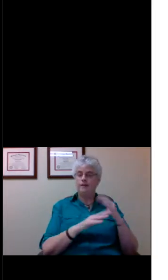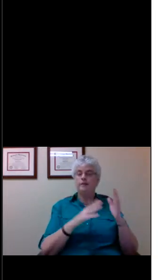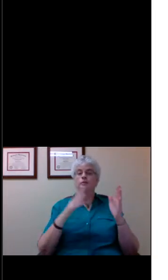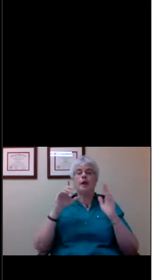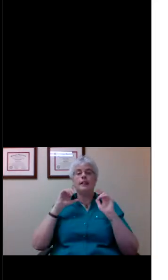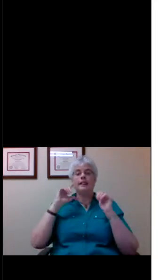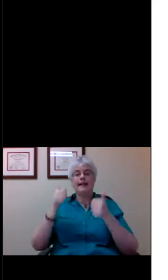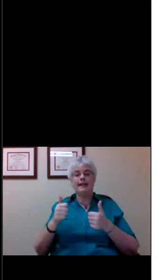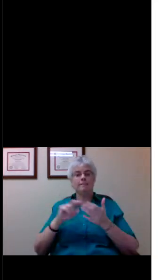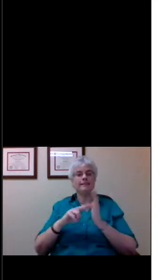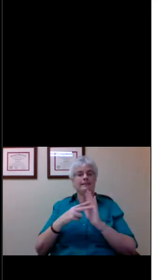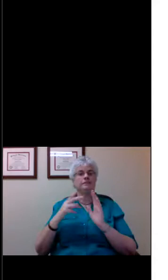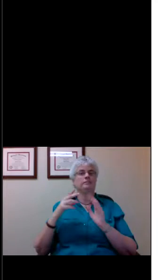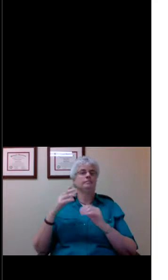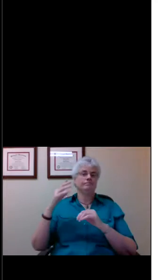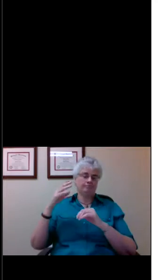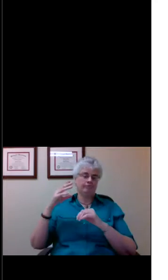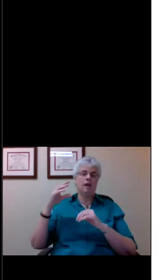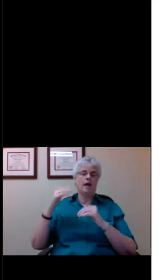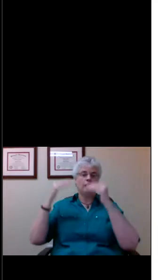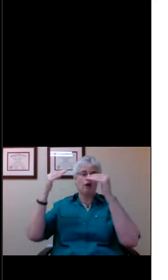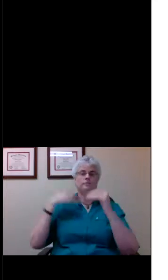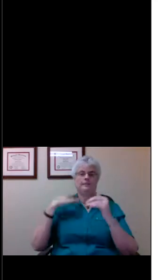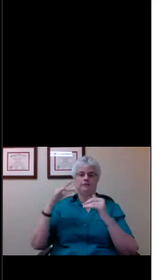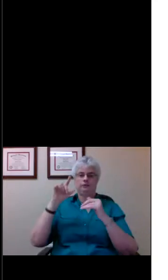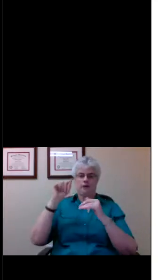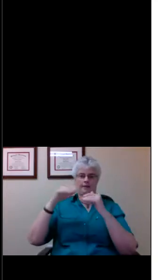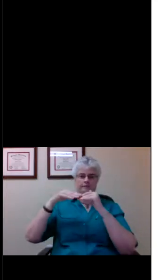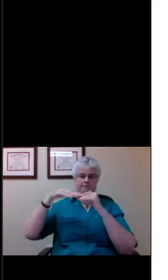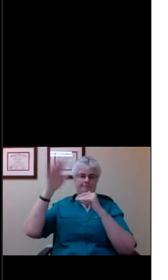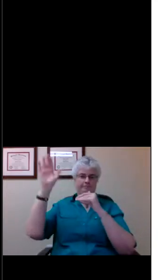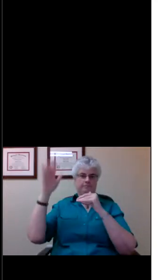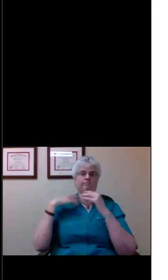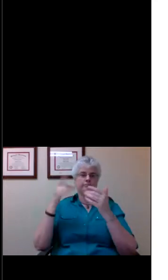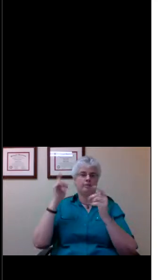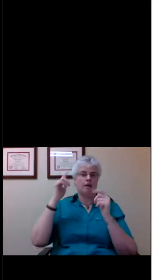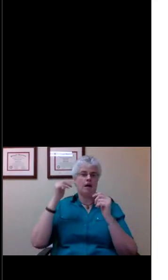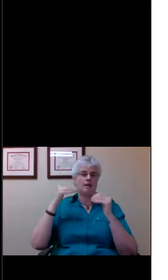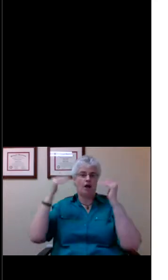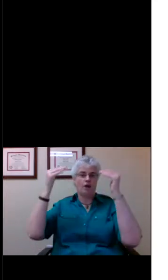person I was deaf at birth. Late-deafened means somebody in adulthood,